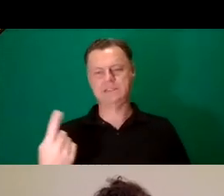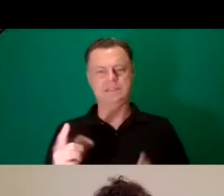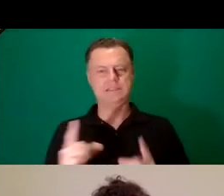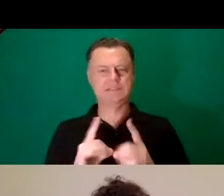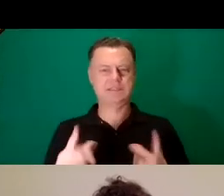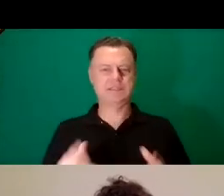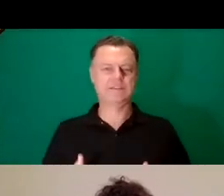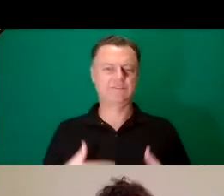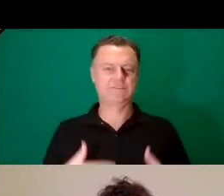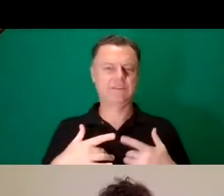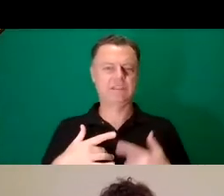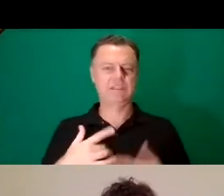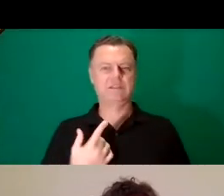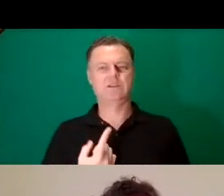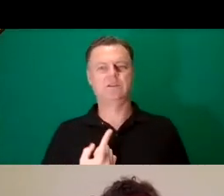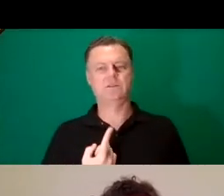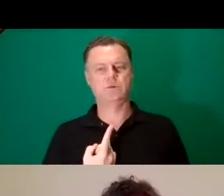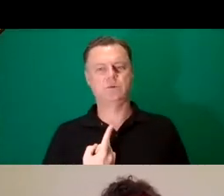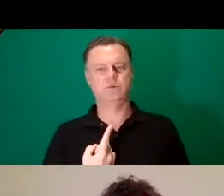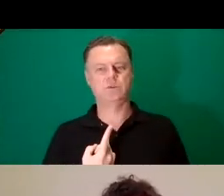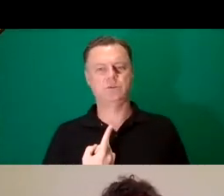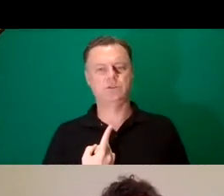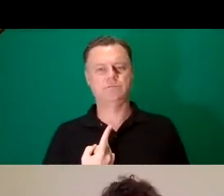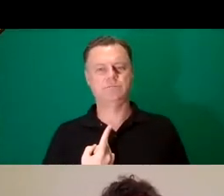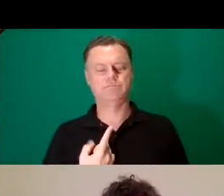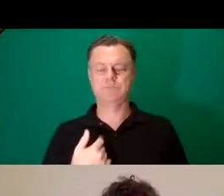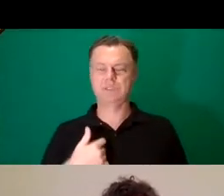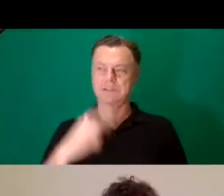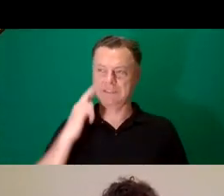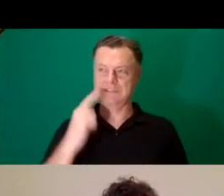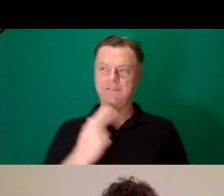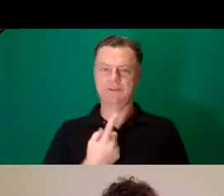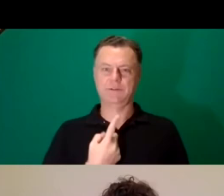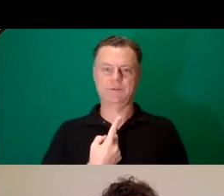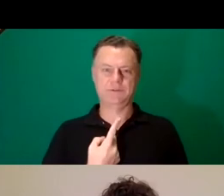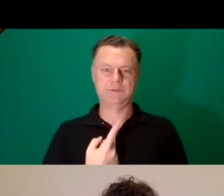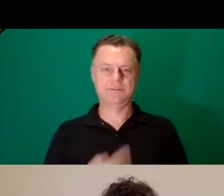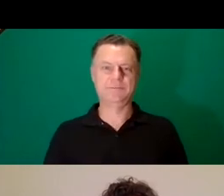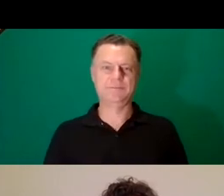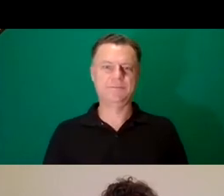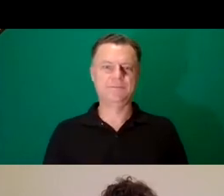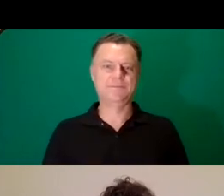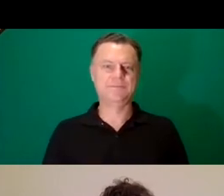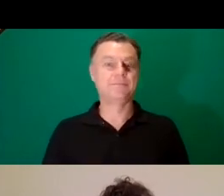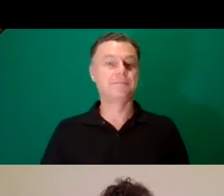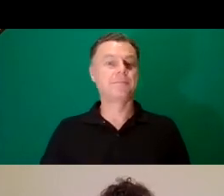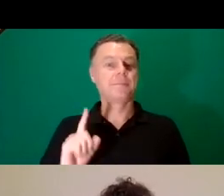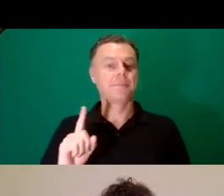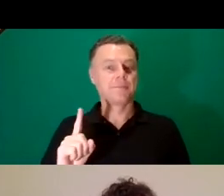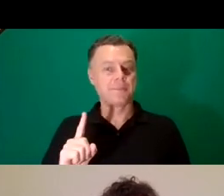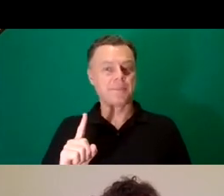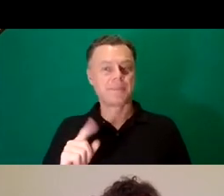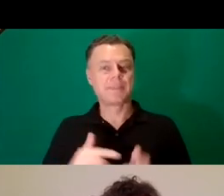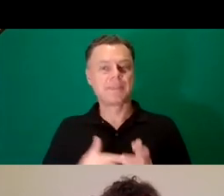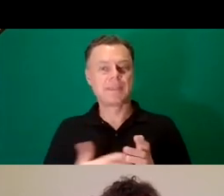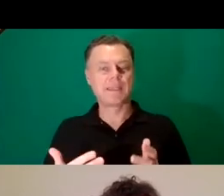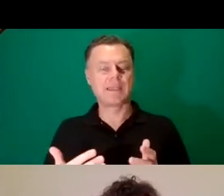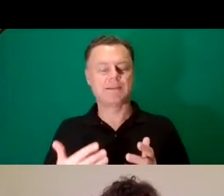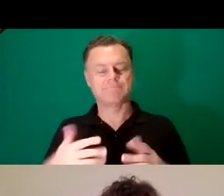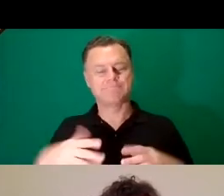very alone being deaf but we've kind of come into this identity in a really proud